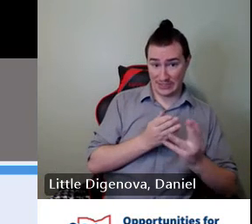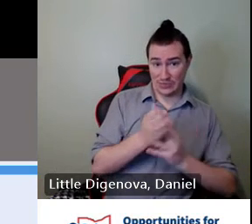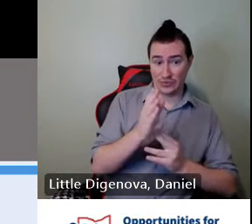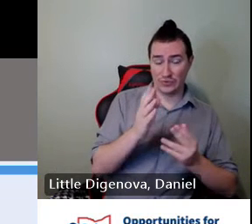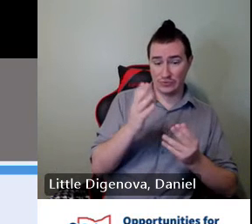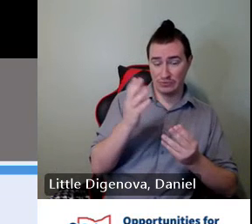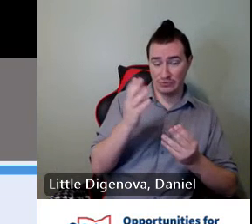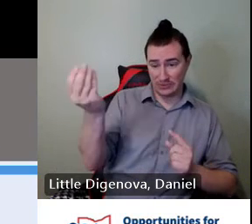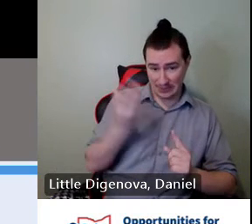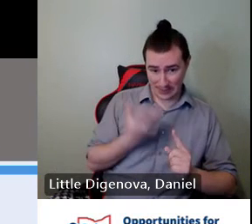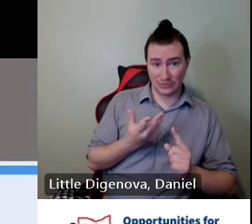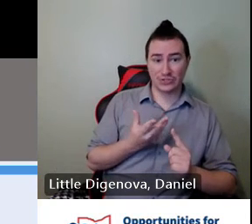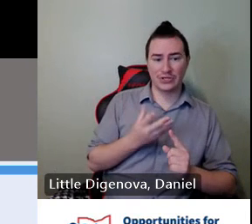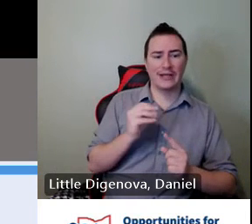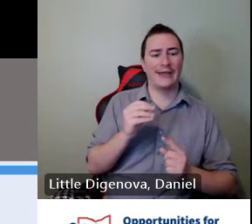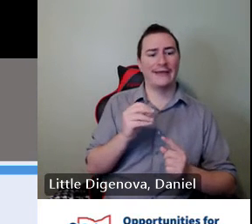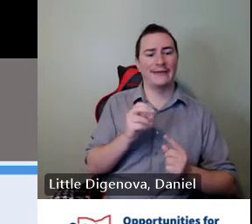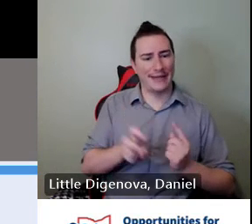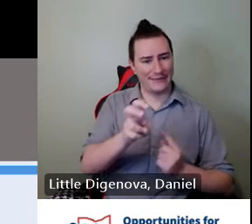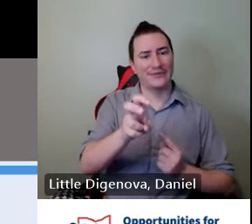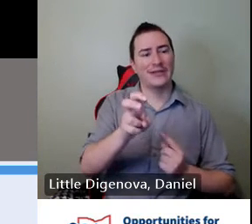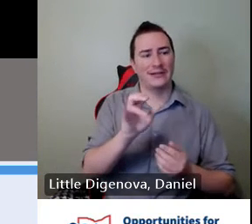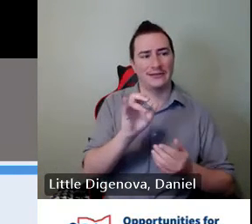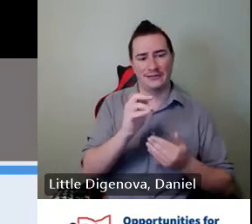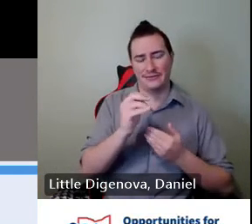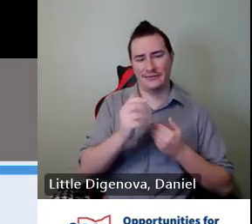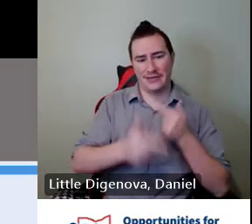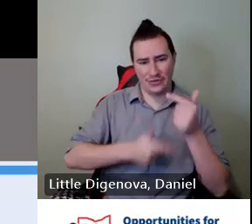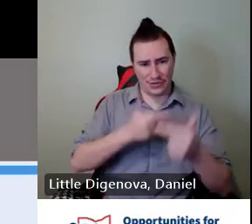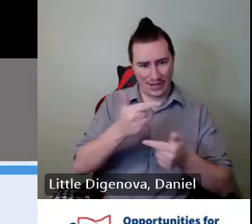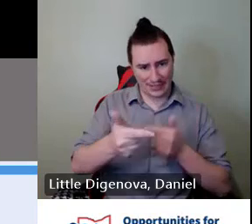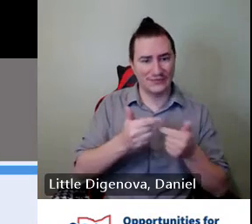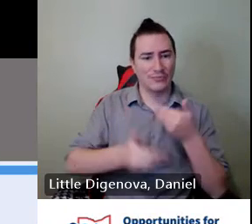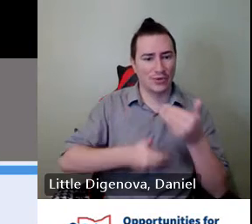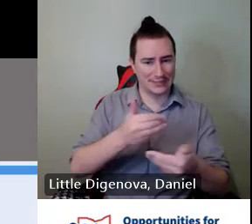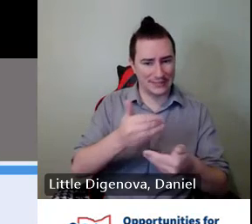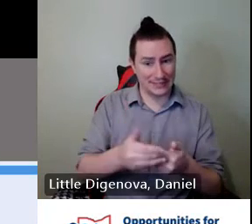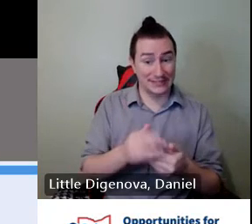interactive process, as you noted, is very sensitive information. It must be kept confidential.